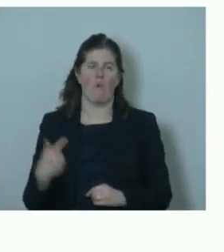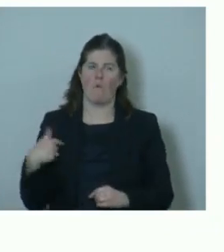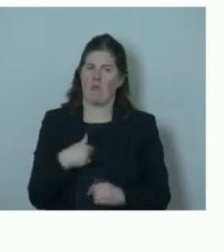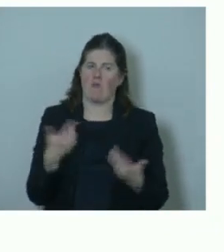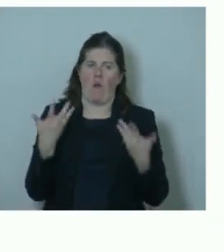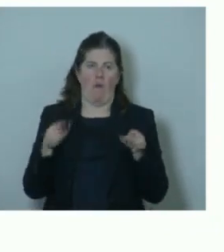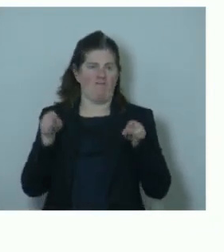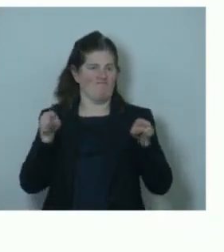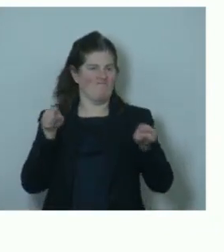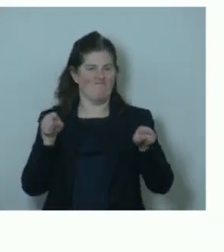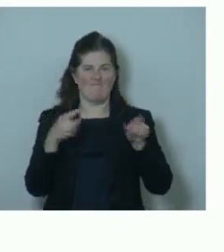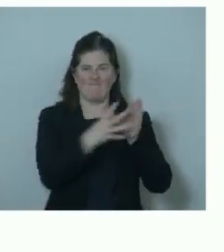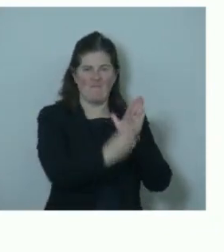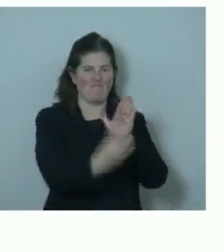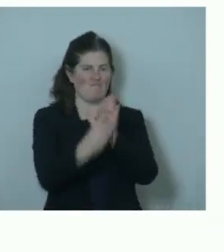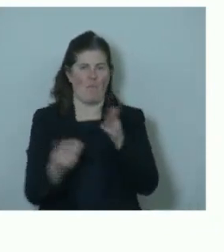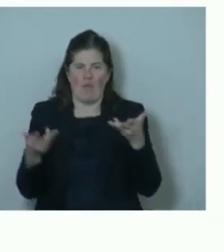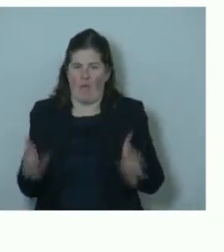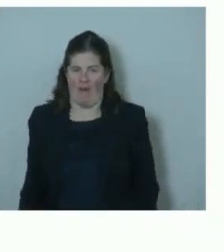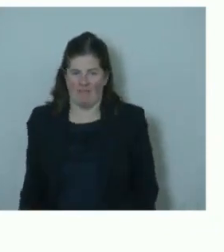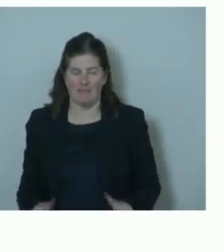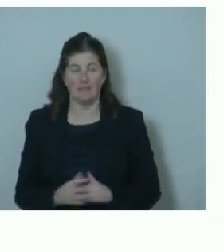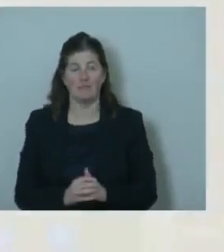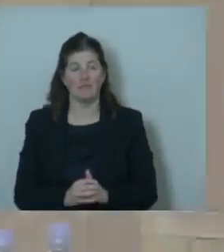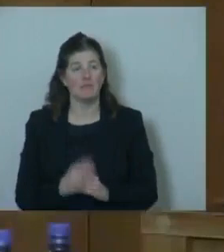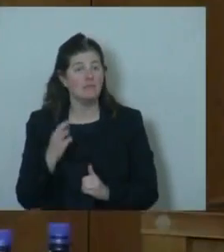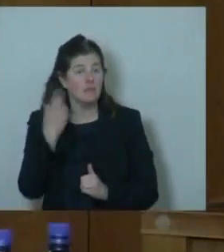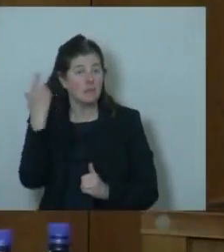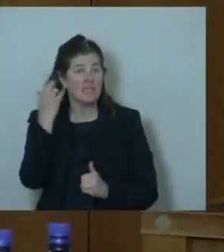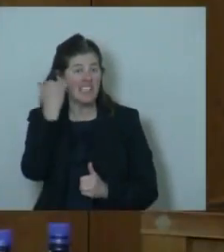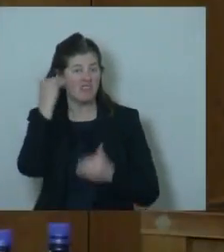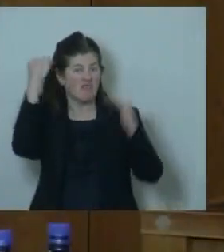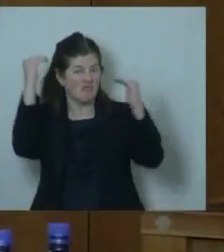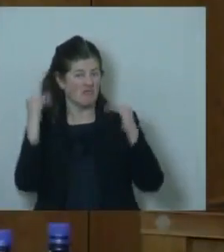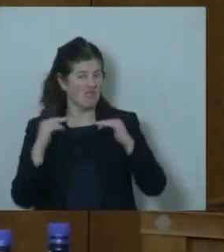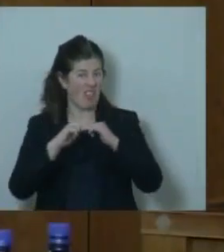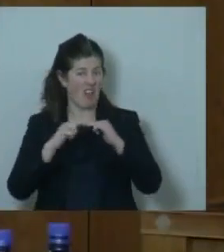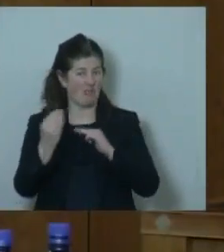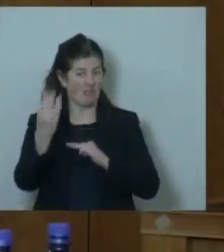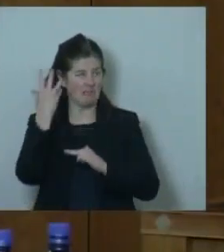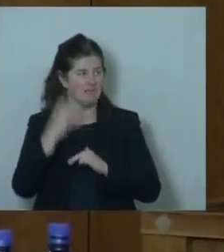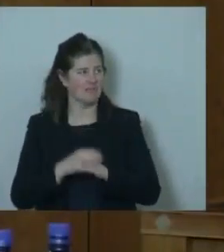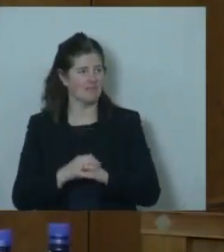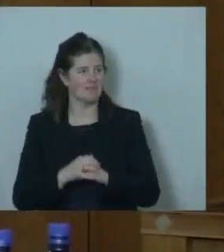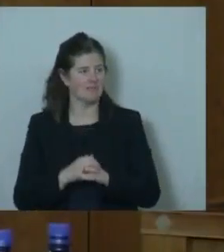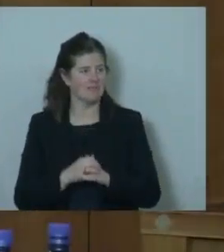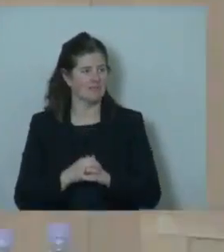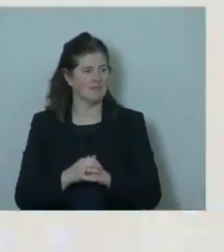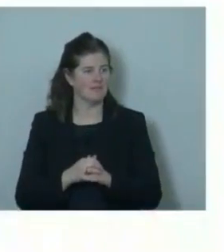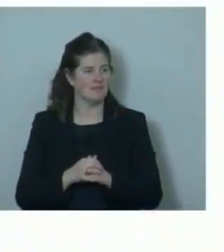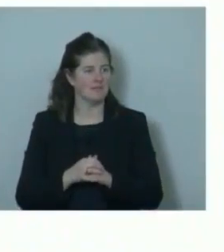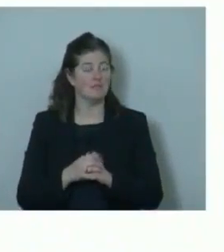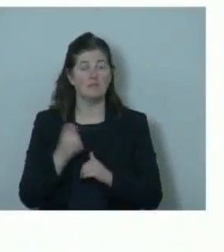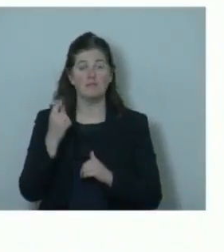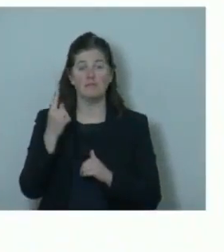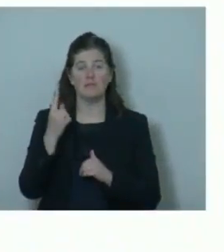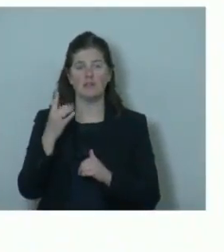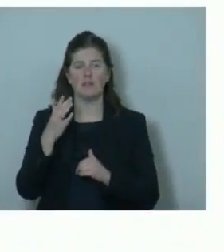PEOPLE GOING OUT AND INTERACTING WITH OTHER PEOPLE, AND THE SEPTIC EPIDEMIC. SECOND EPIDEMIC.